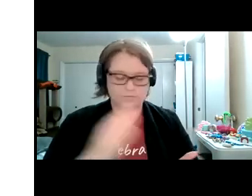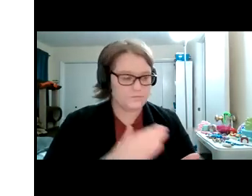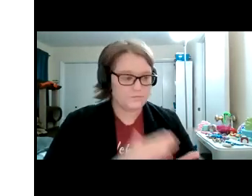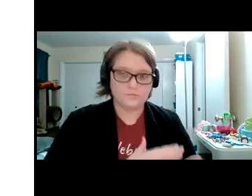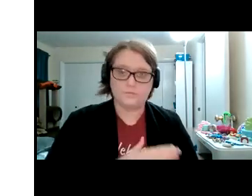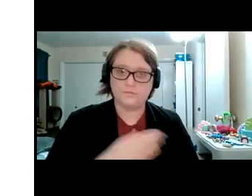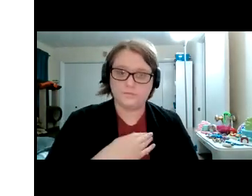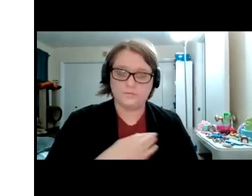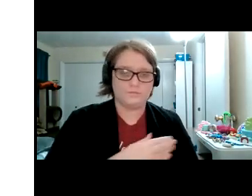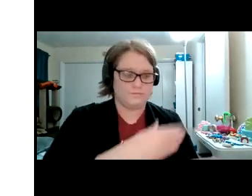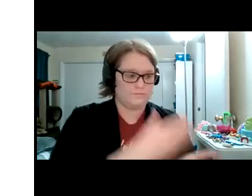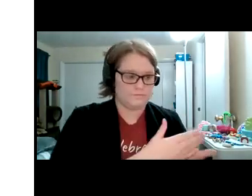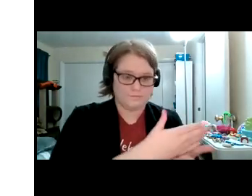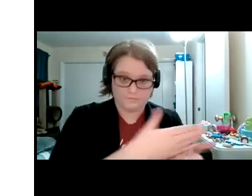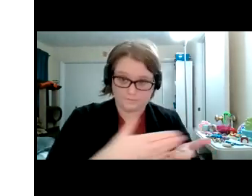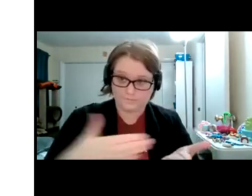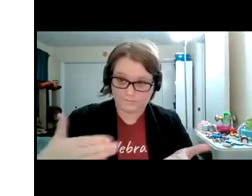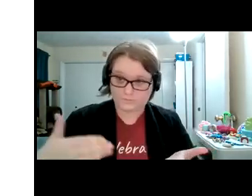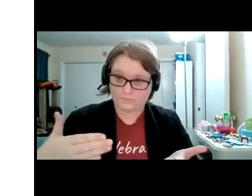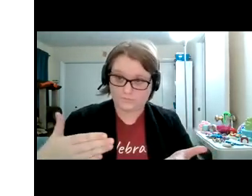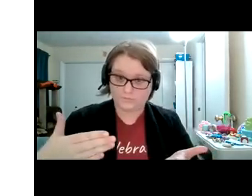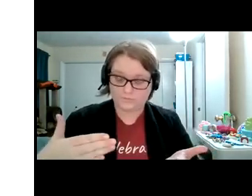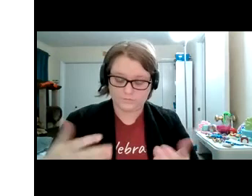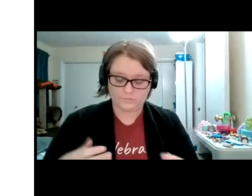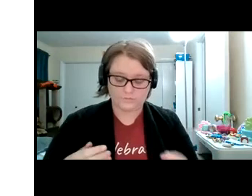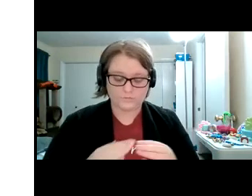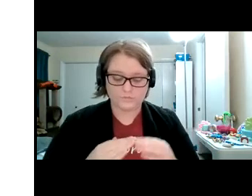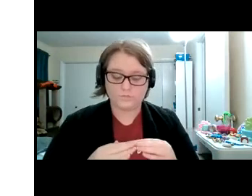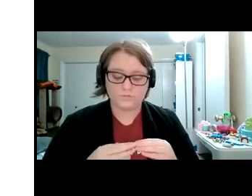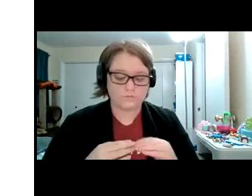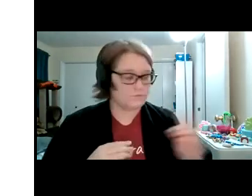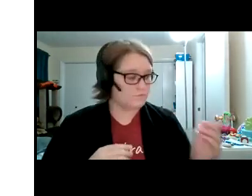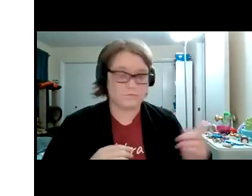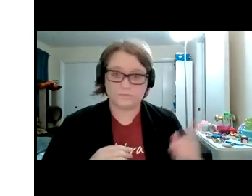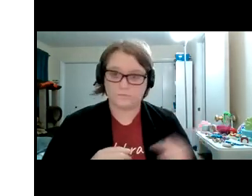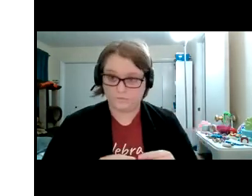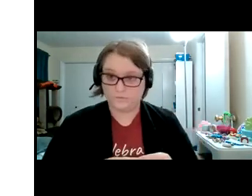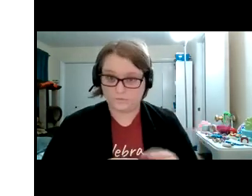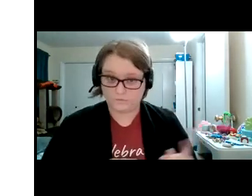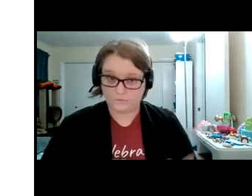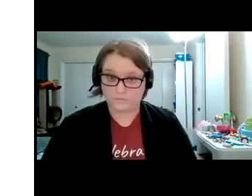People with disabilities face different barriers and the same is true for other marginalized groups